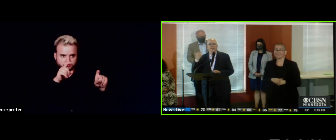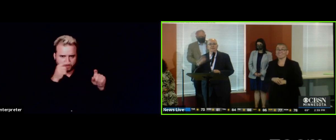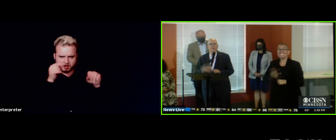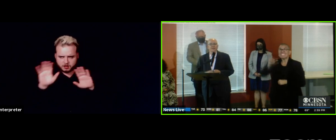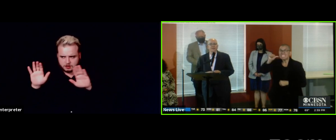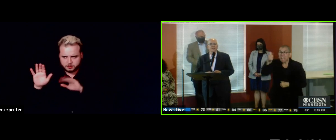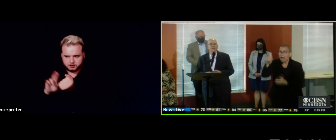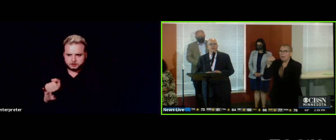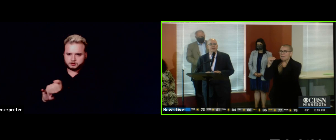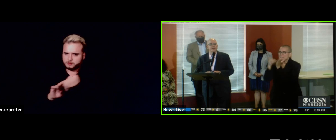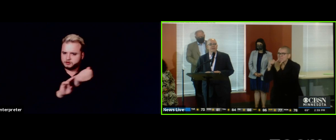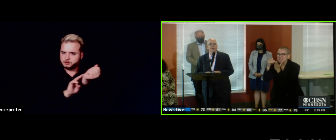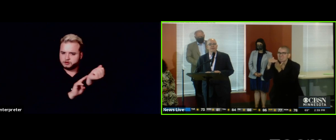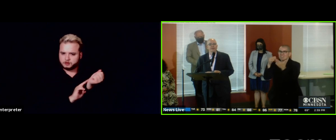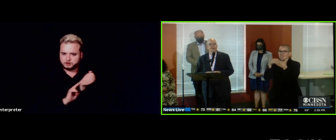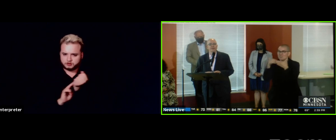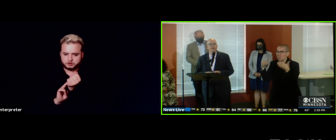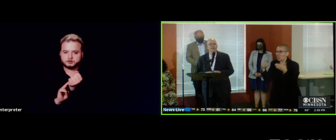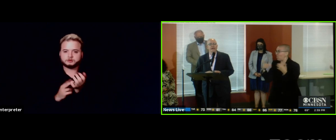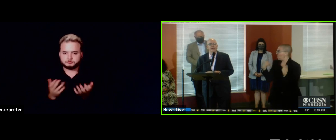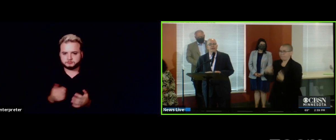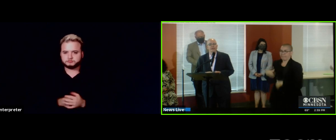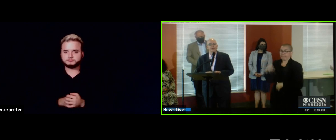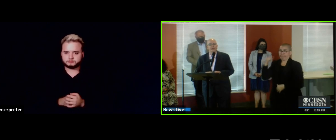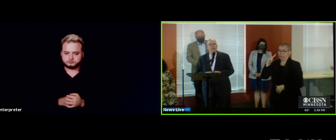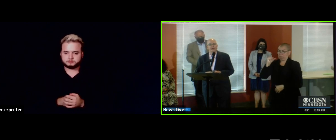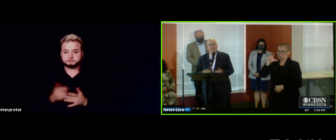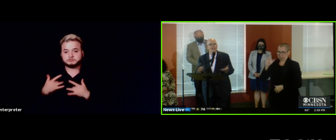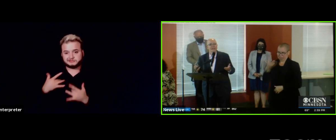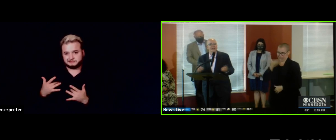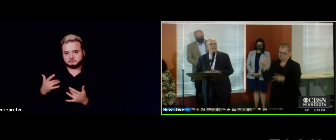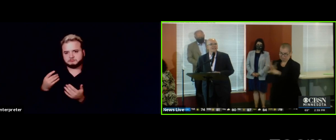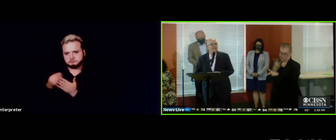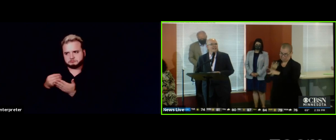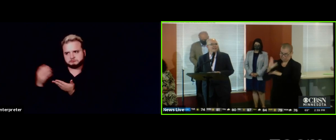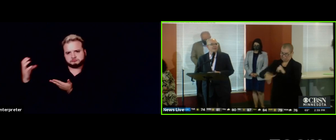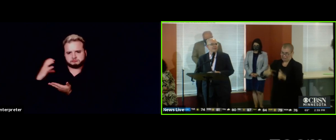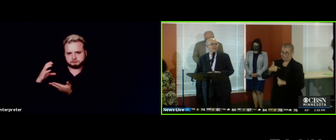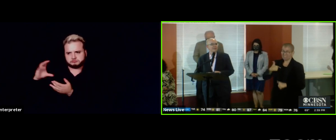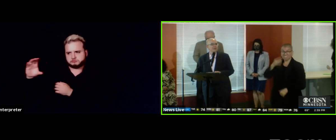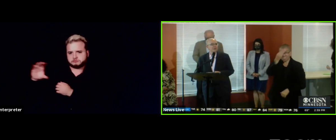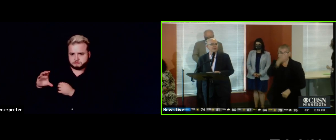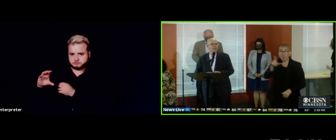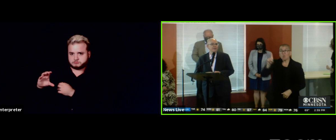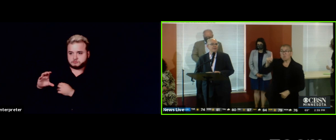Governor's math is better than mine but this is a lot and so we're really just hoping that